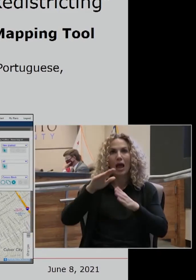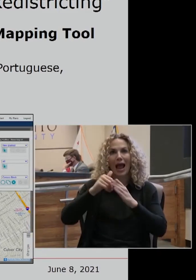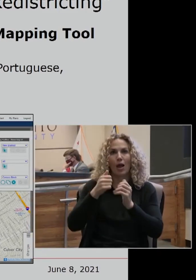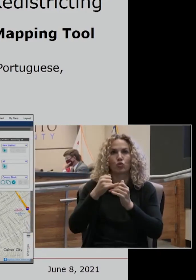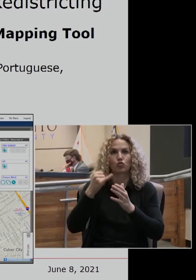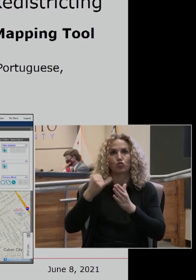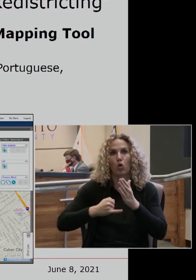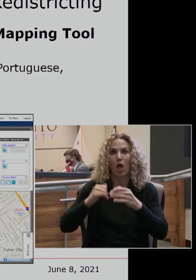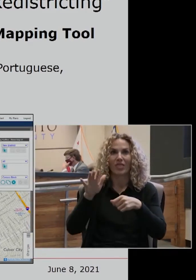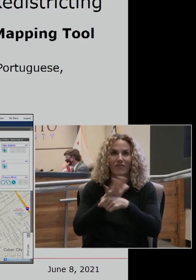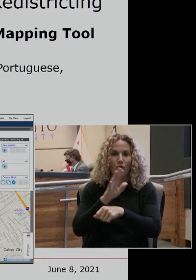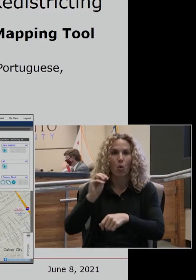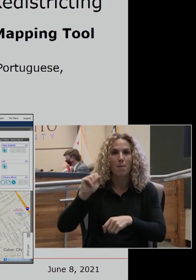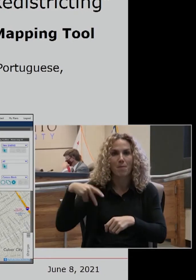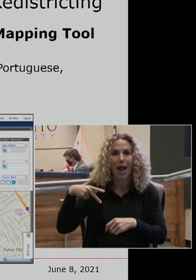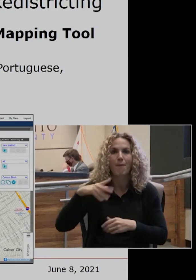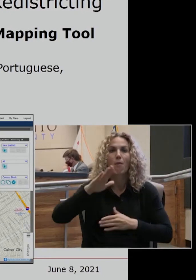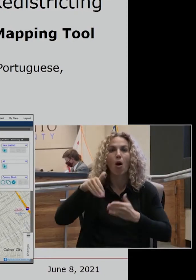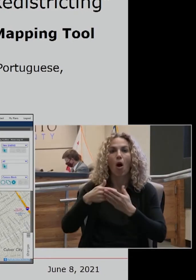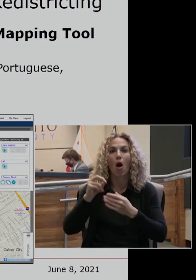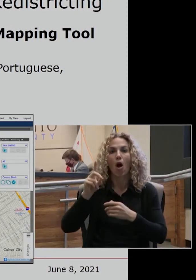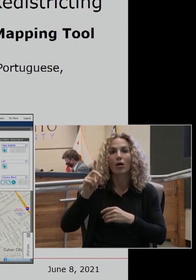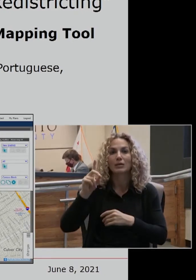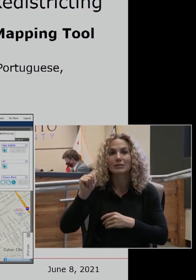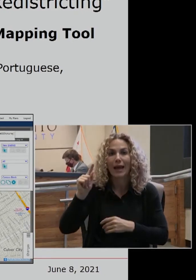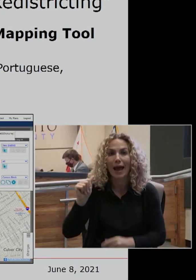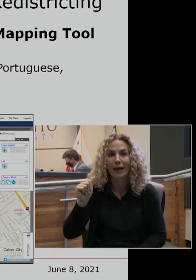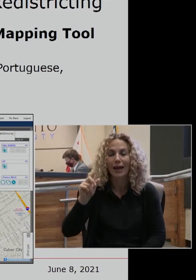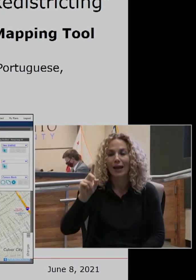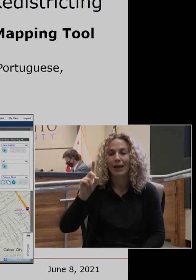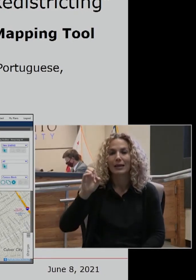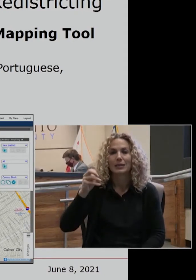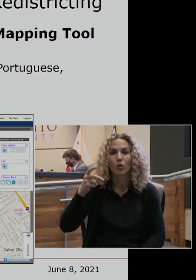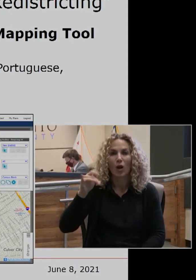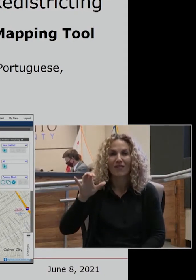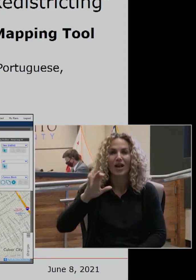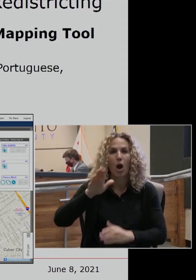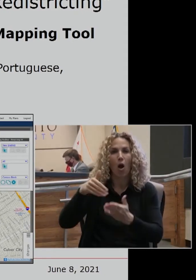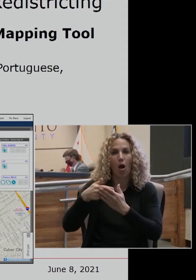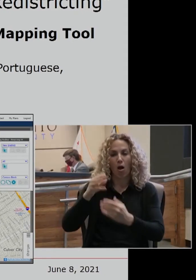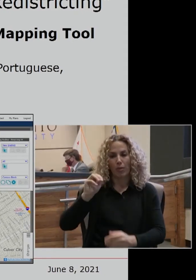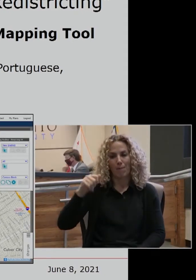IS A SHORT VIDEO TO DRAW A FULL MAP USING ALL OF THE TOOLS WE